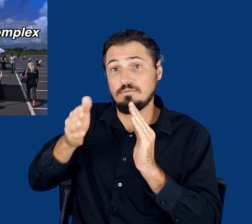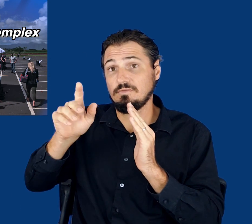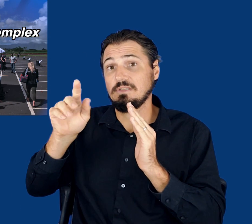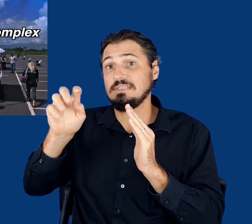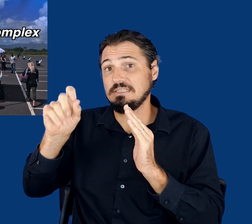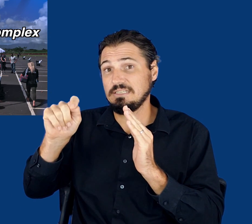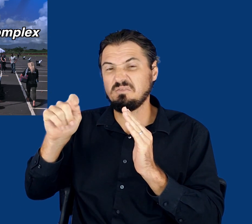your wait time